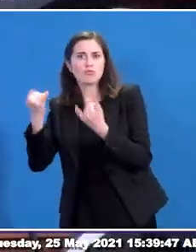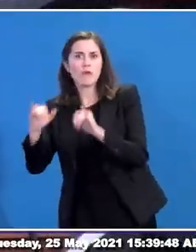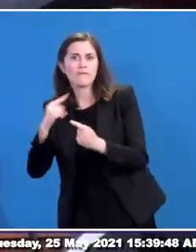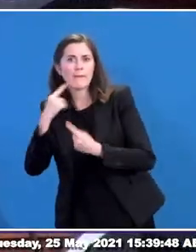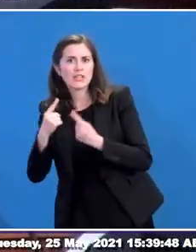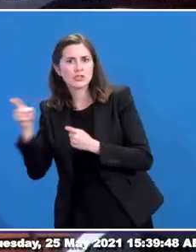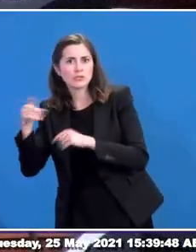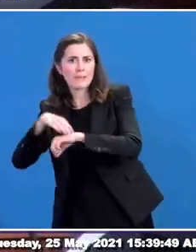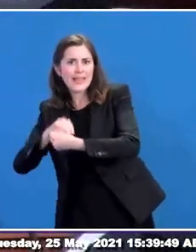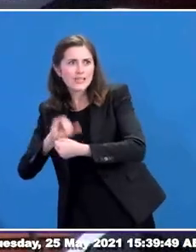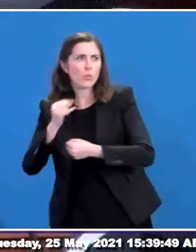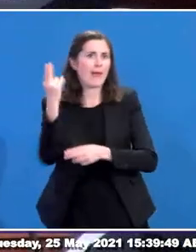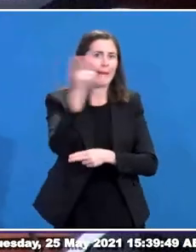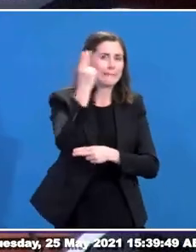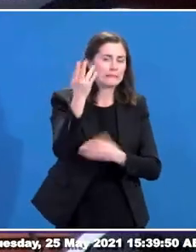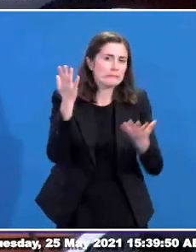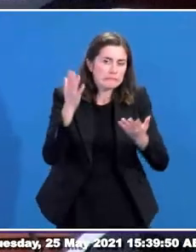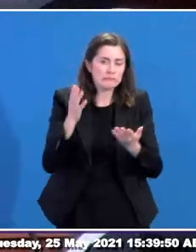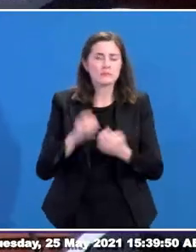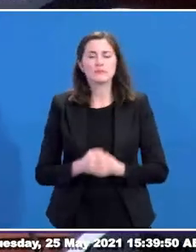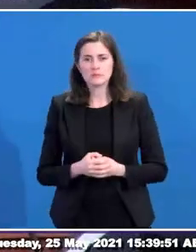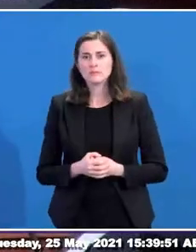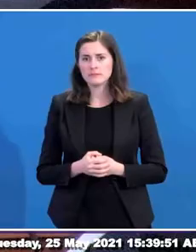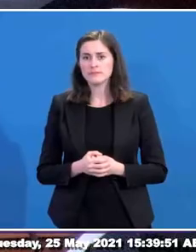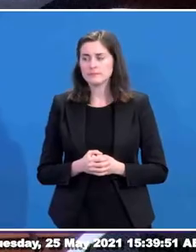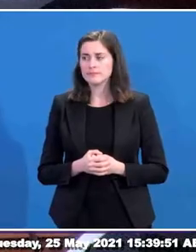The final report that's relevant for this Royal